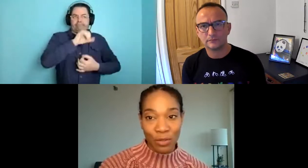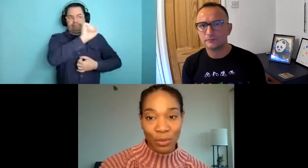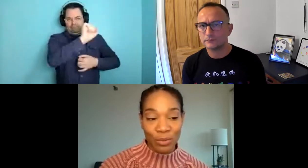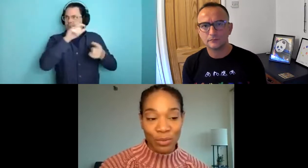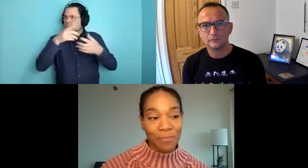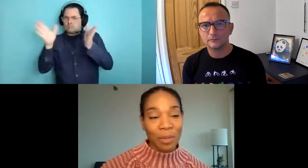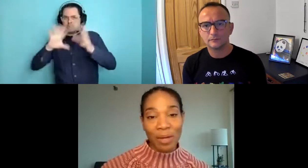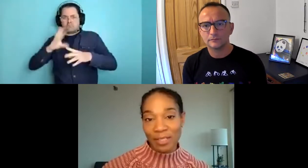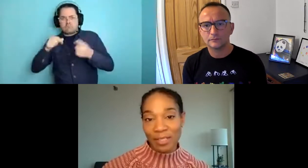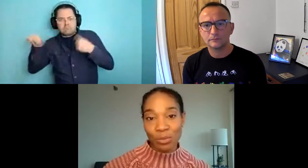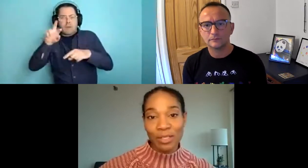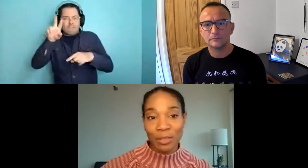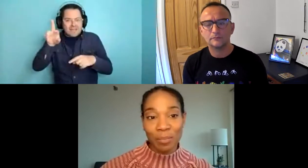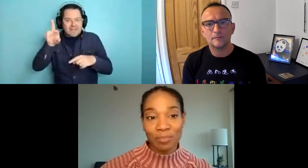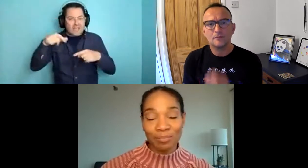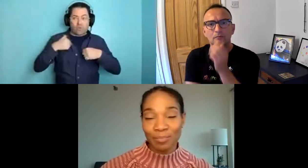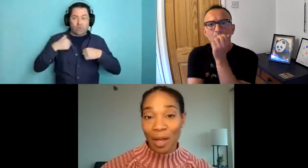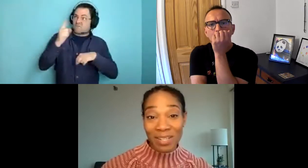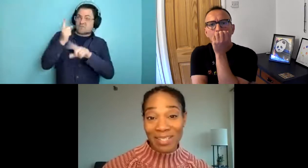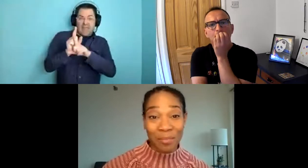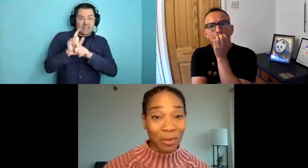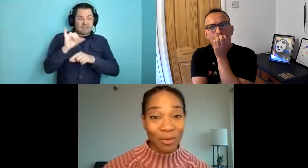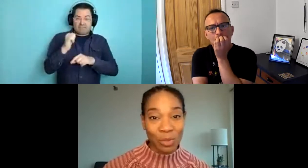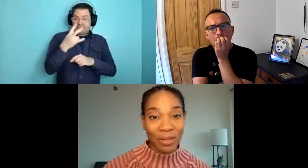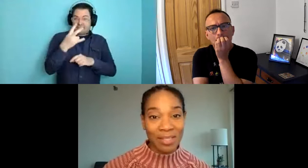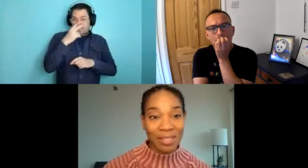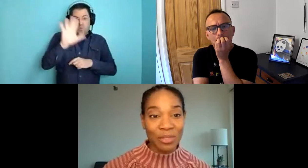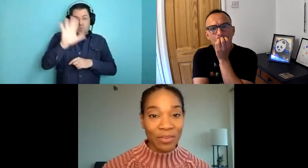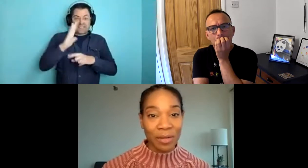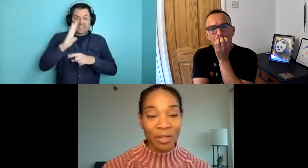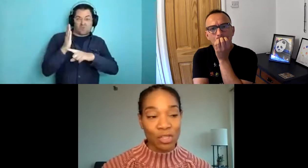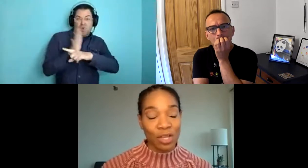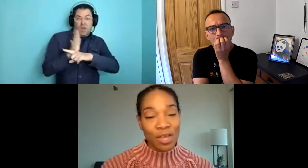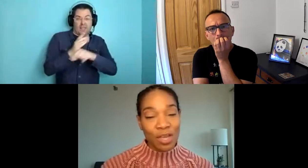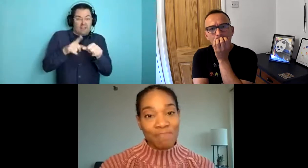I realise that is not right, there is more to us, there